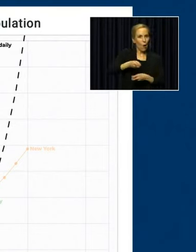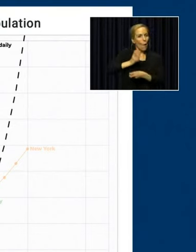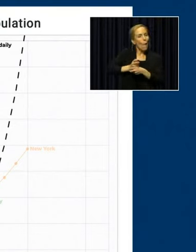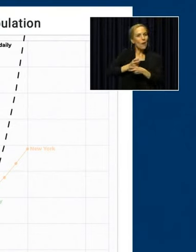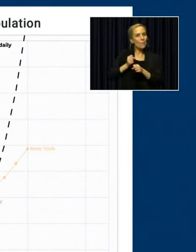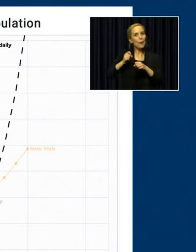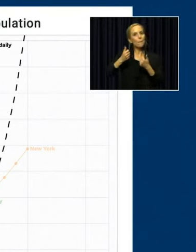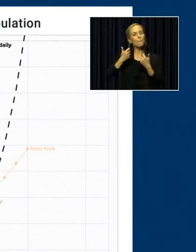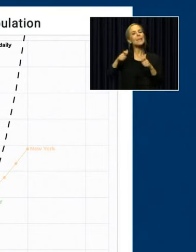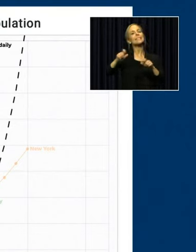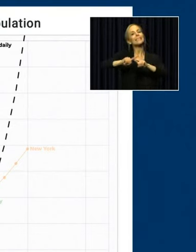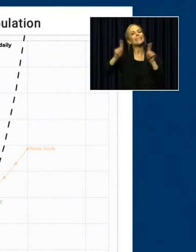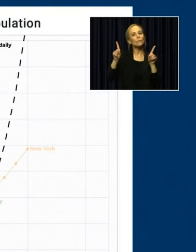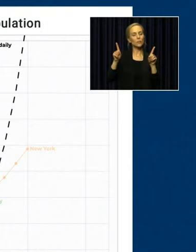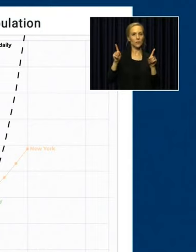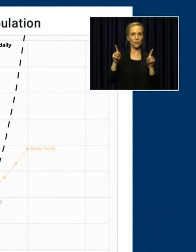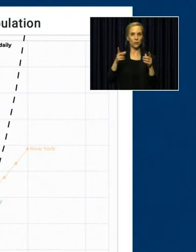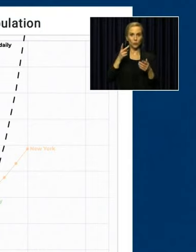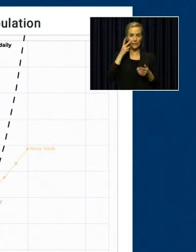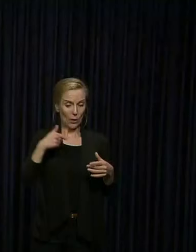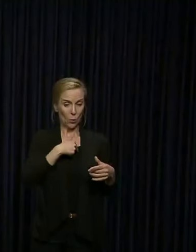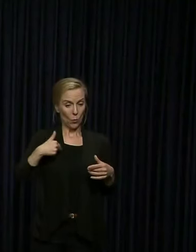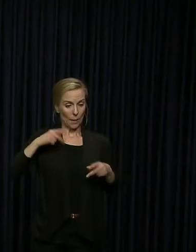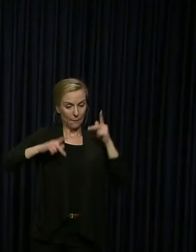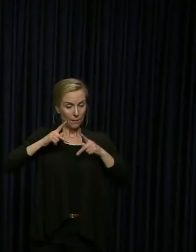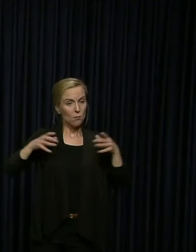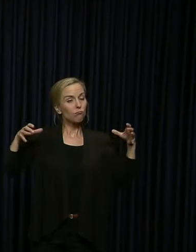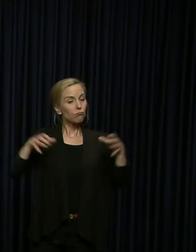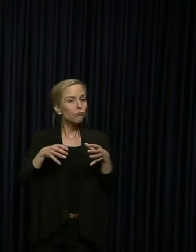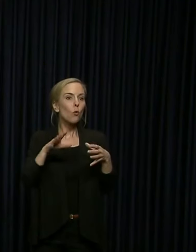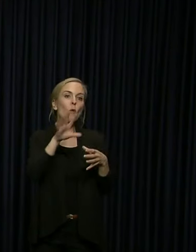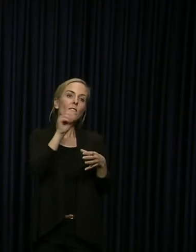ACTION AT THE VERY START. IF YOU CAN ALL THE WAY TO THE